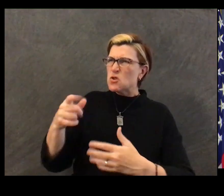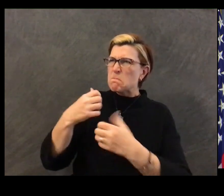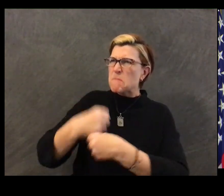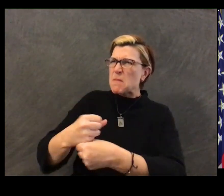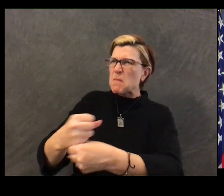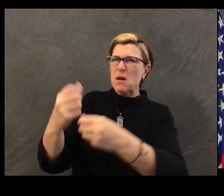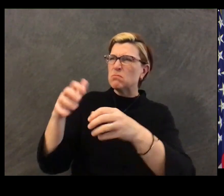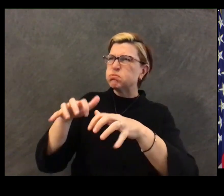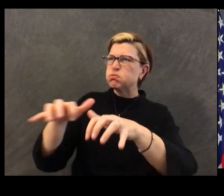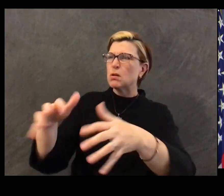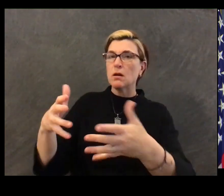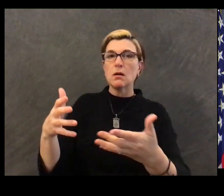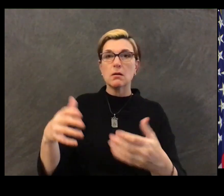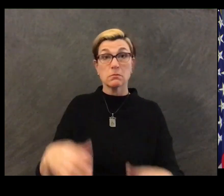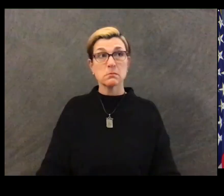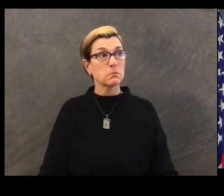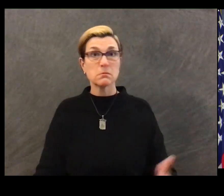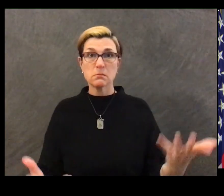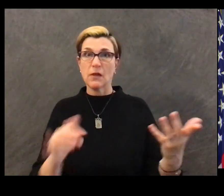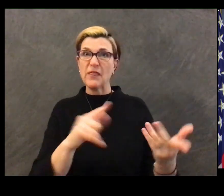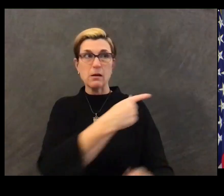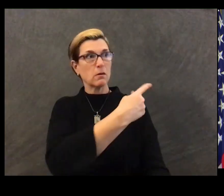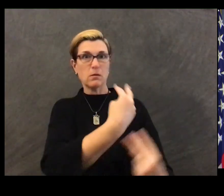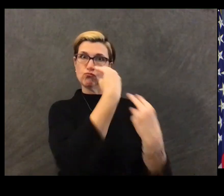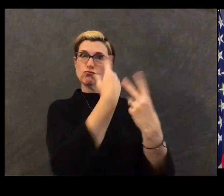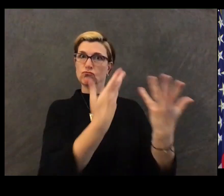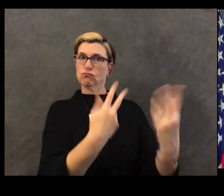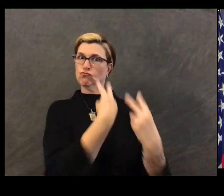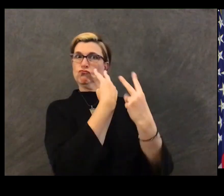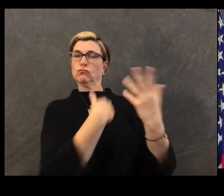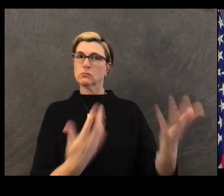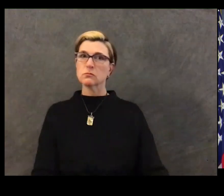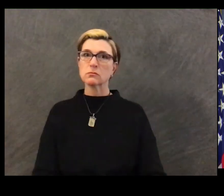done more than any other nation in the world go a step further